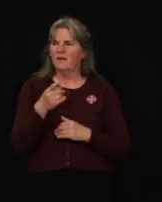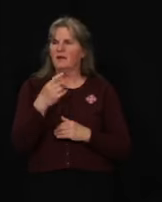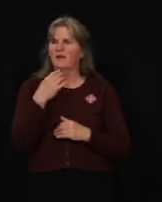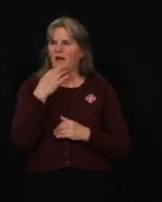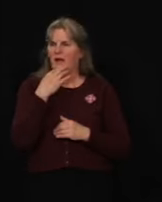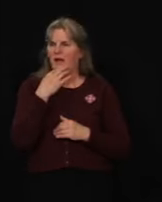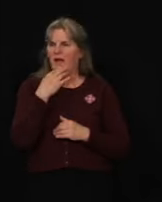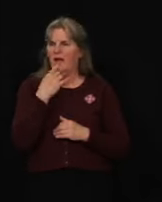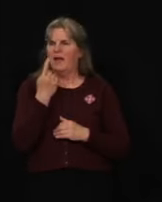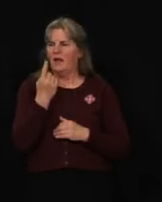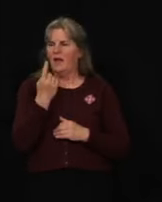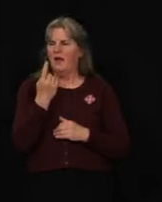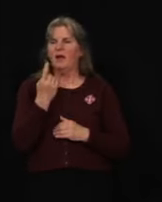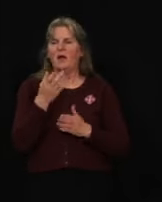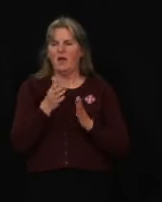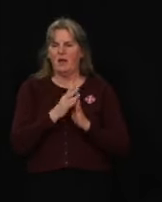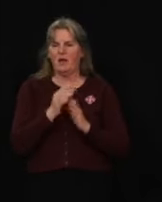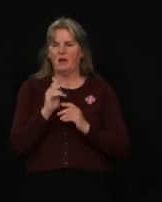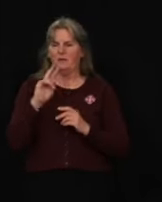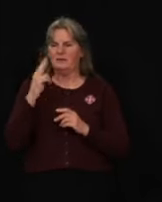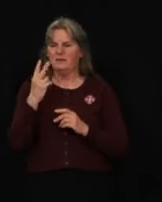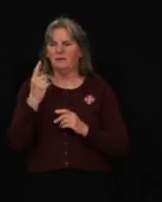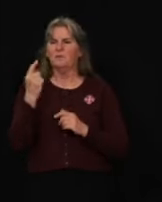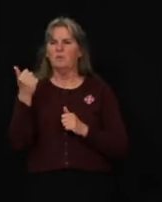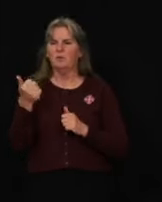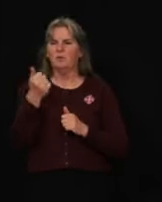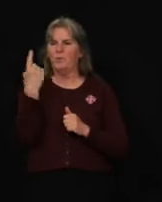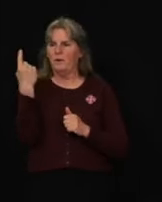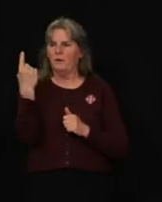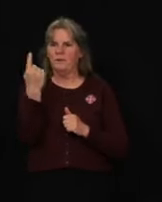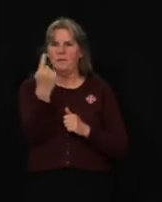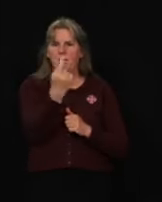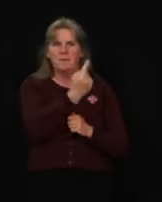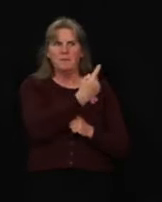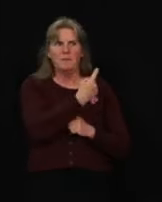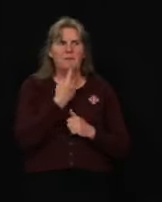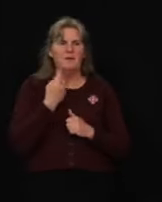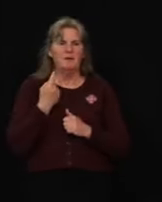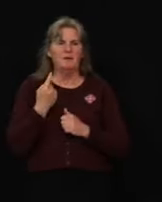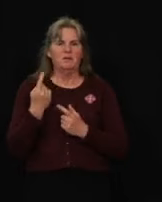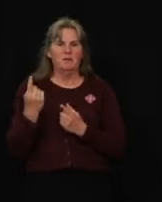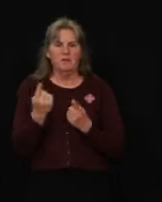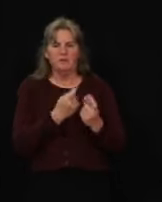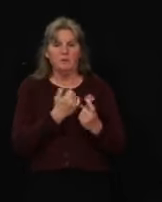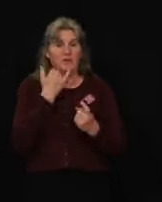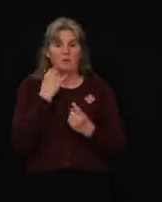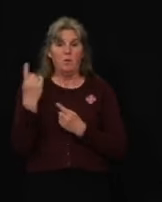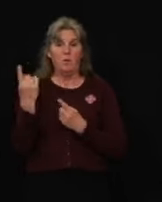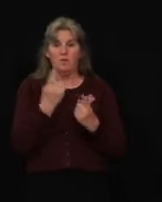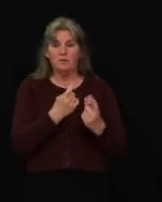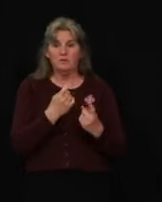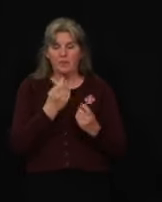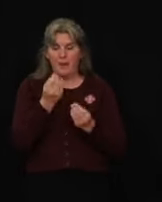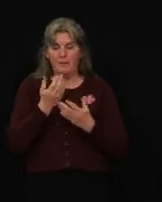We now have these conduits. We have excellent partners in the community.